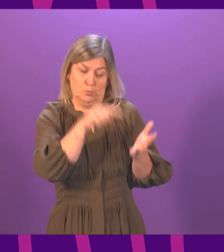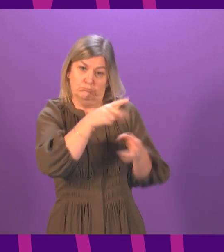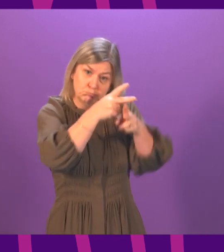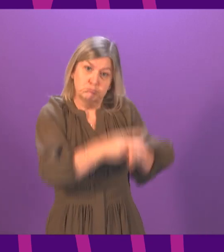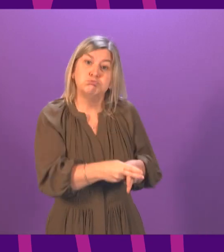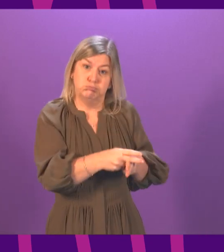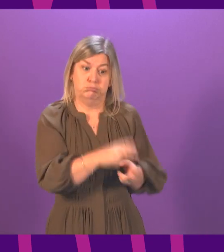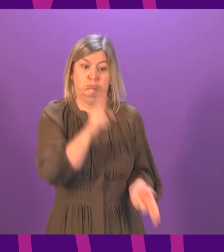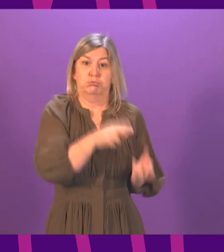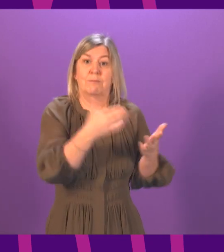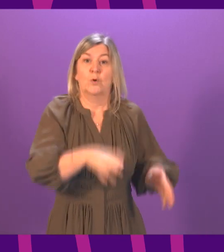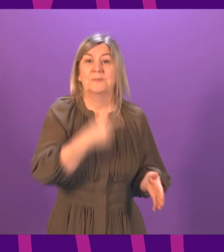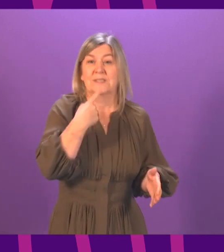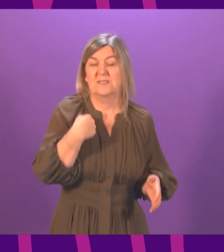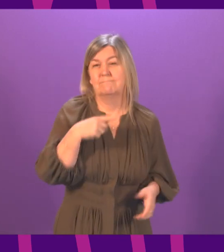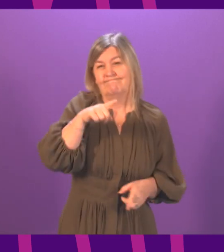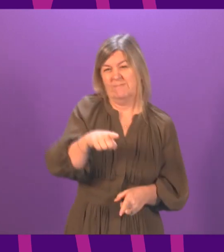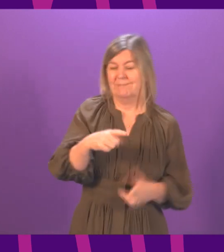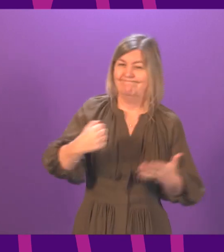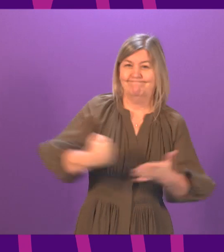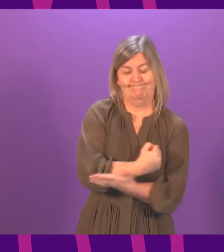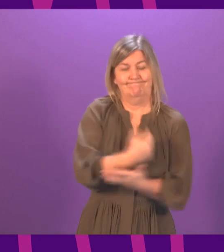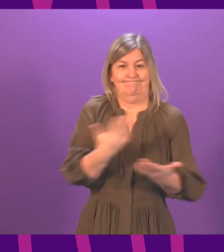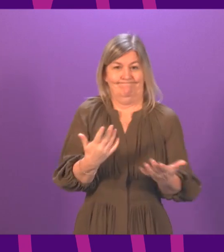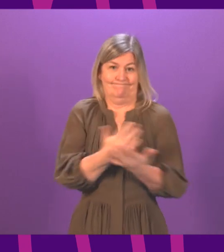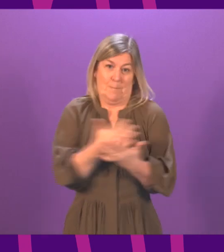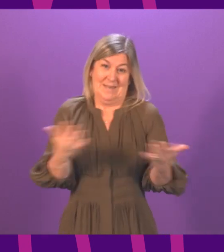However, I regret to report that, in the past 24 hours,